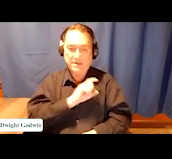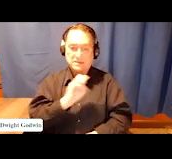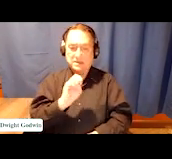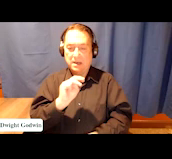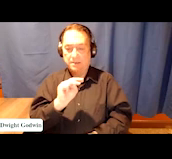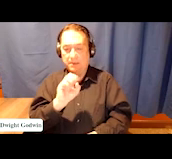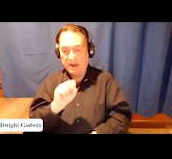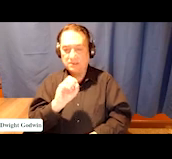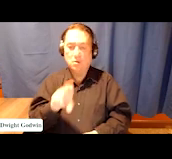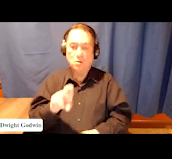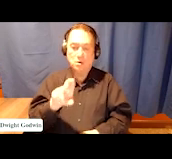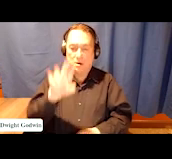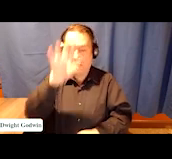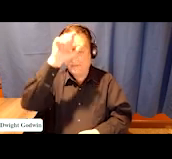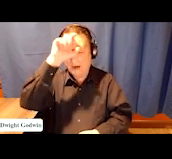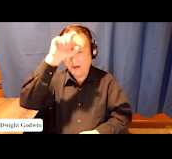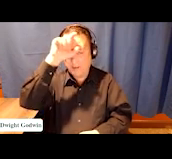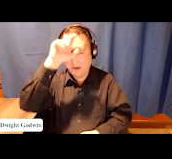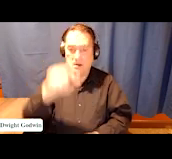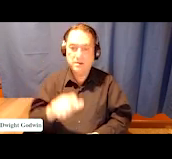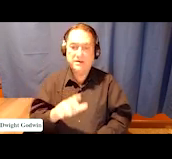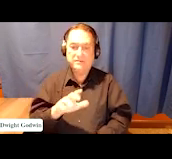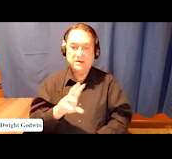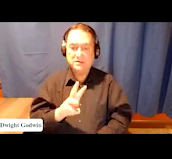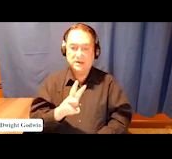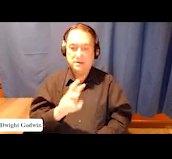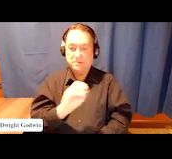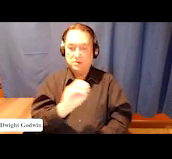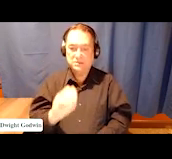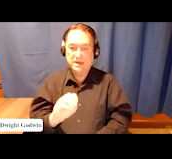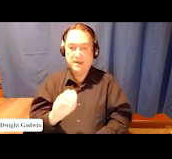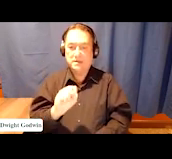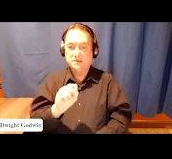The services that are provided were 56% substance use disorder and mental illness,